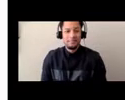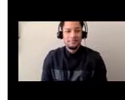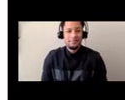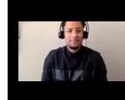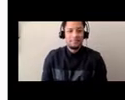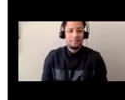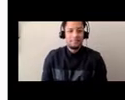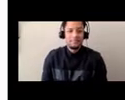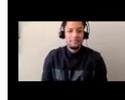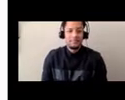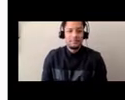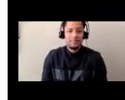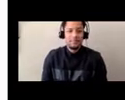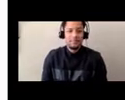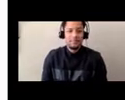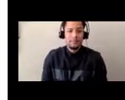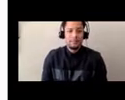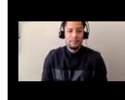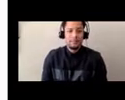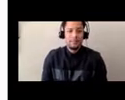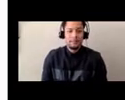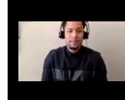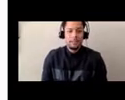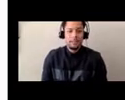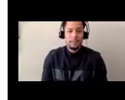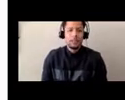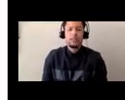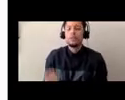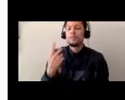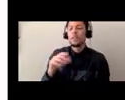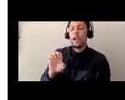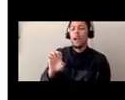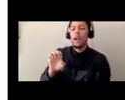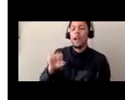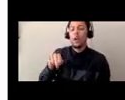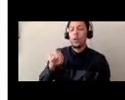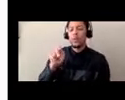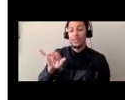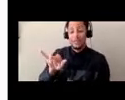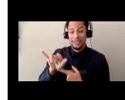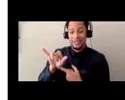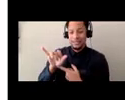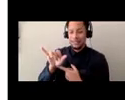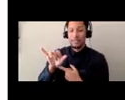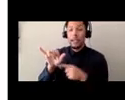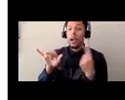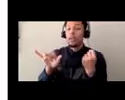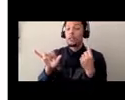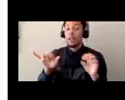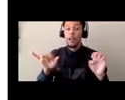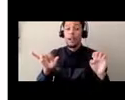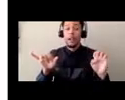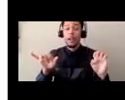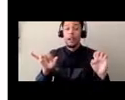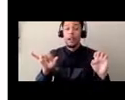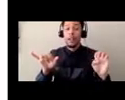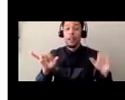And in discussing equity, we make a clear distinction between equality and equity.